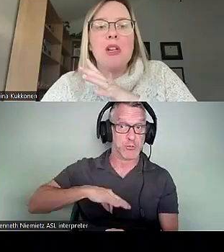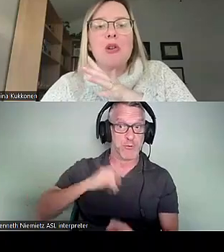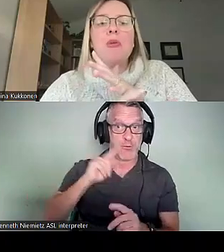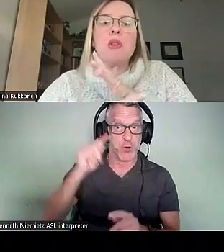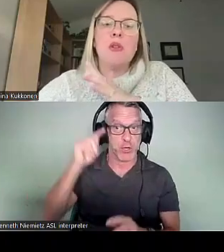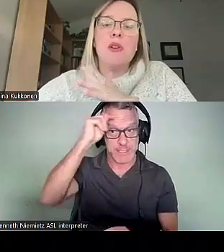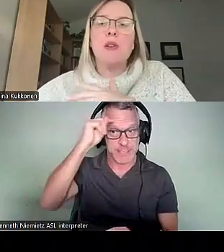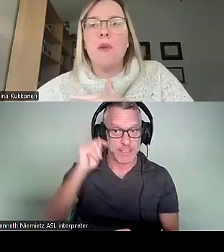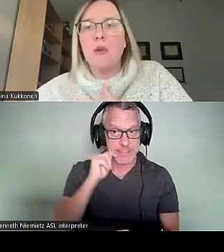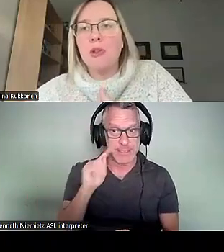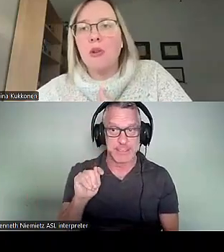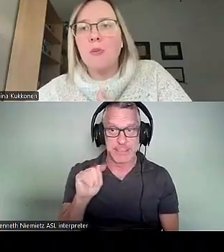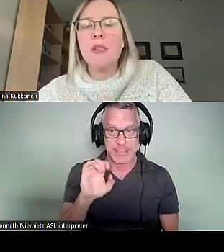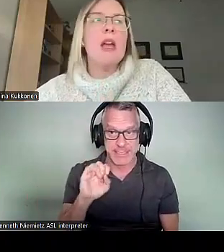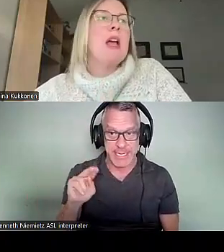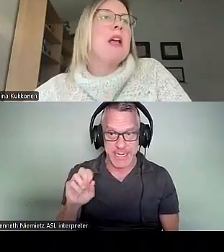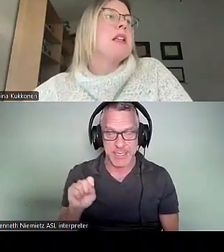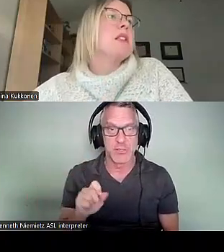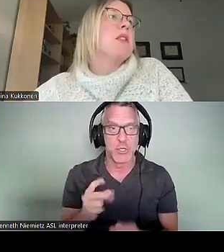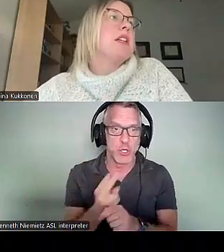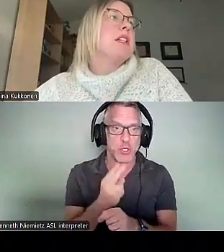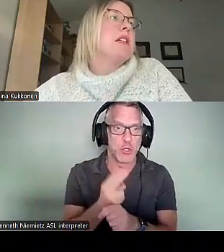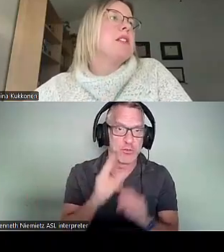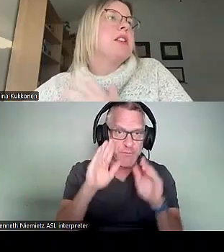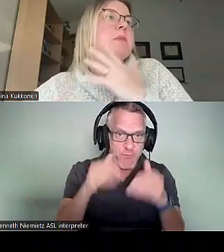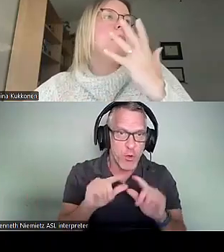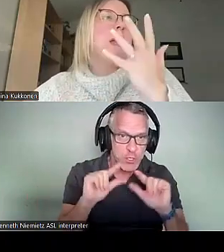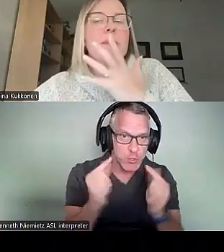measure through surveys or focus groups. So the idea here is that there's many,